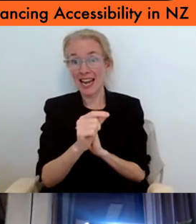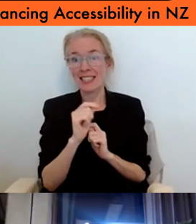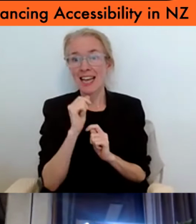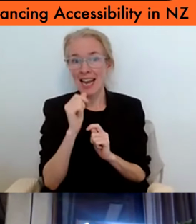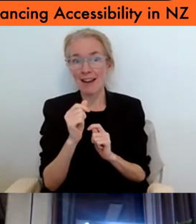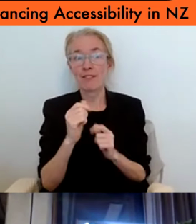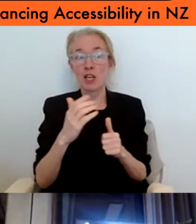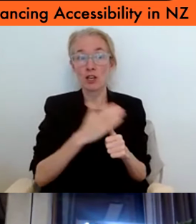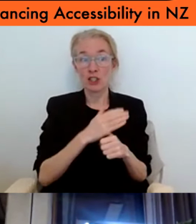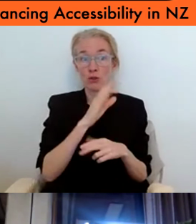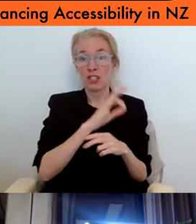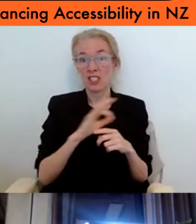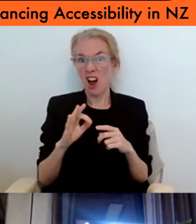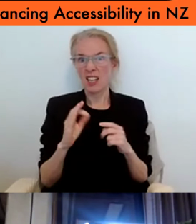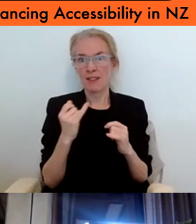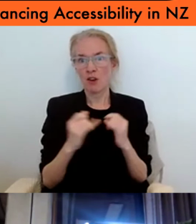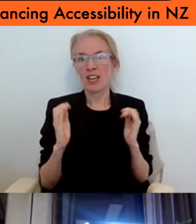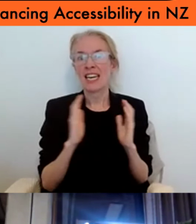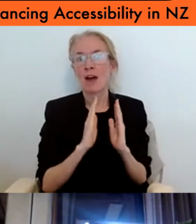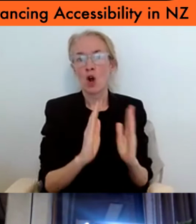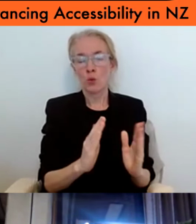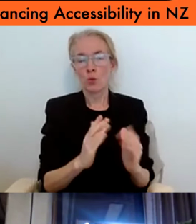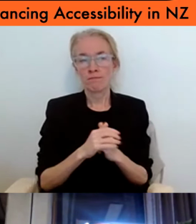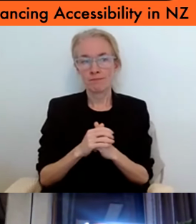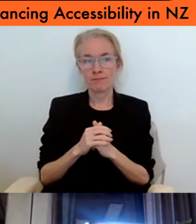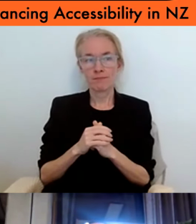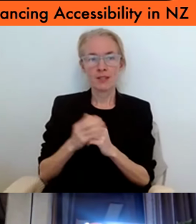talk about multi-generational homes earlier, which is out for consultation